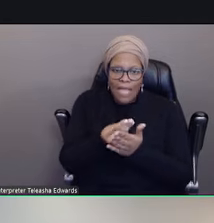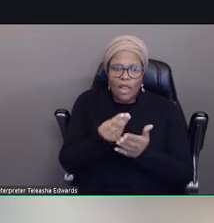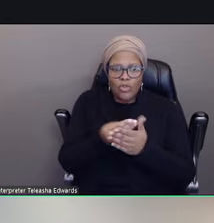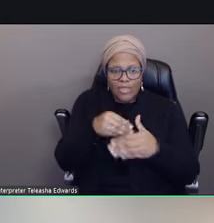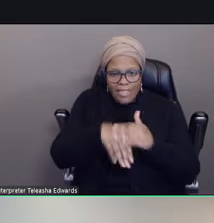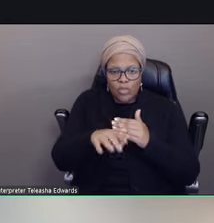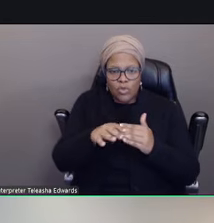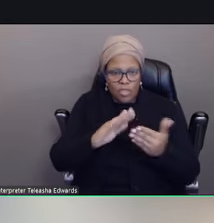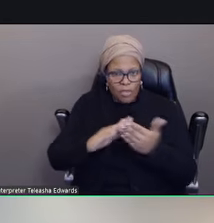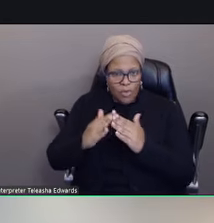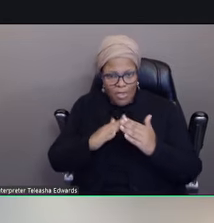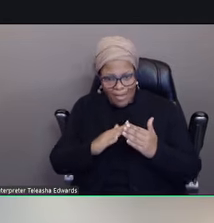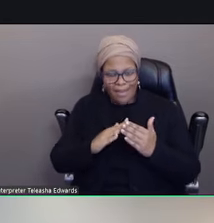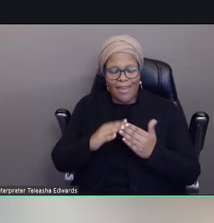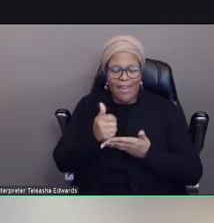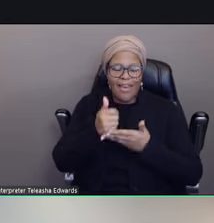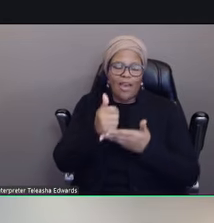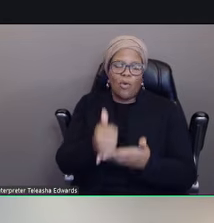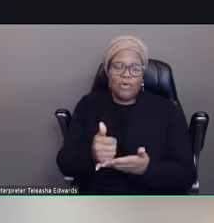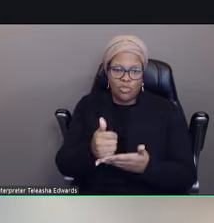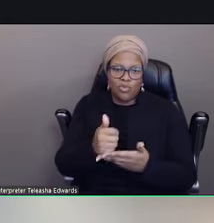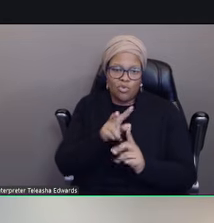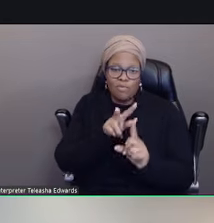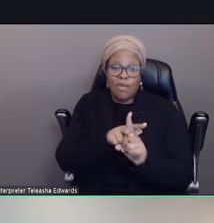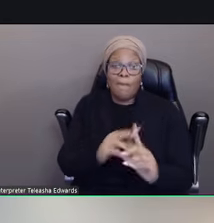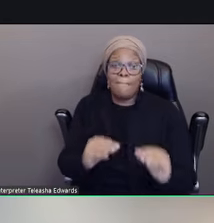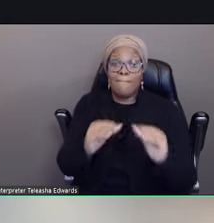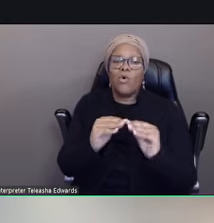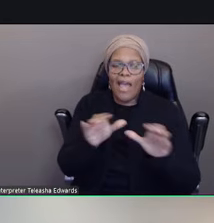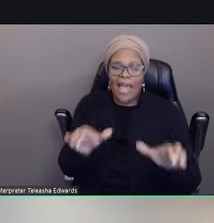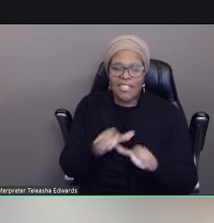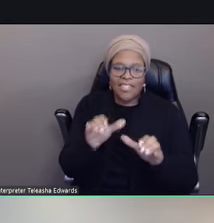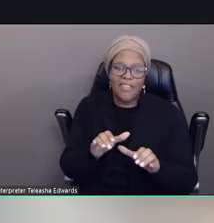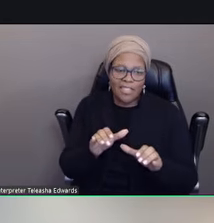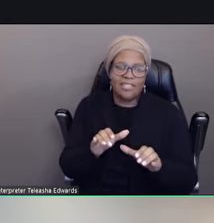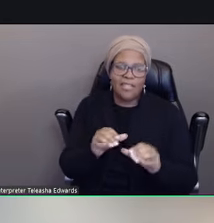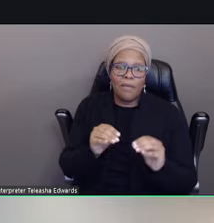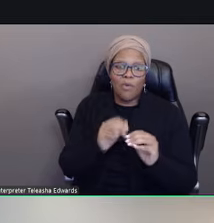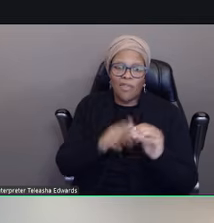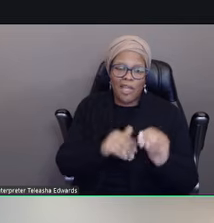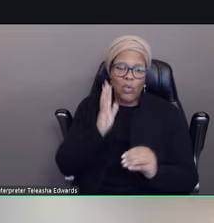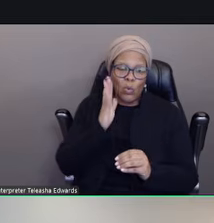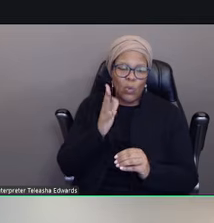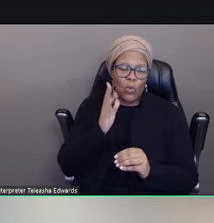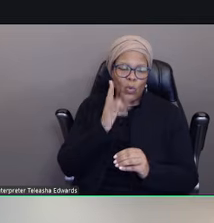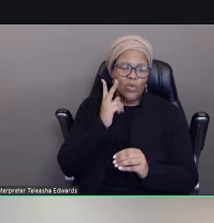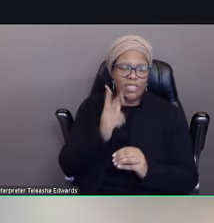implement some additional activities beyond those that you will see with the ROOTS Hub network.